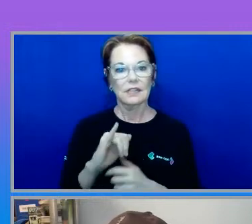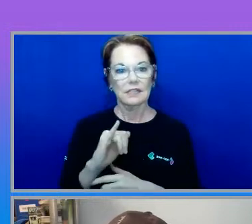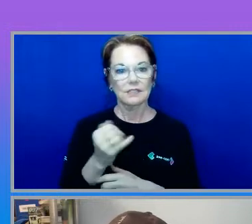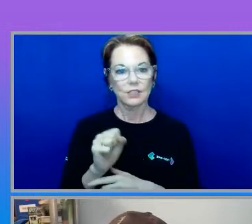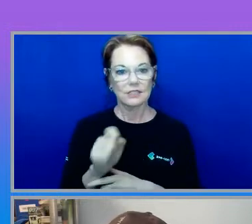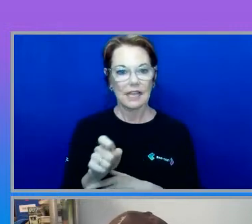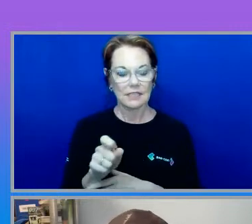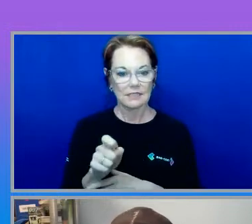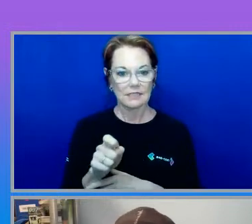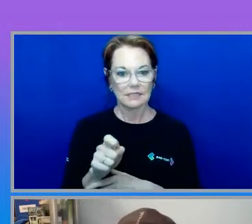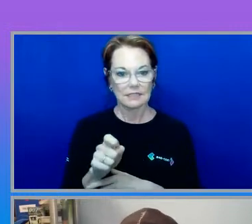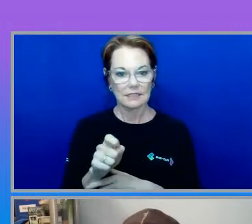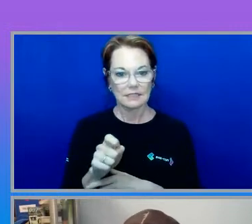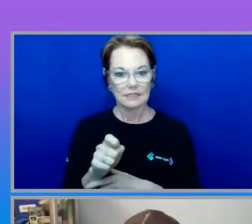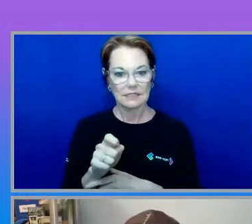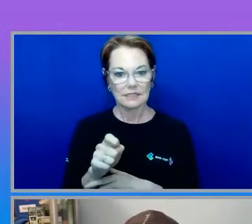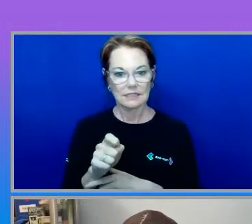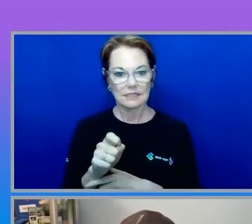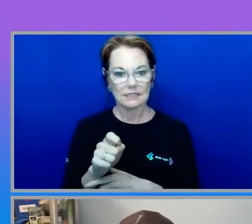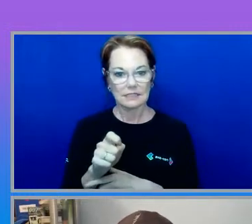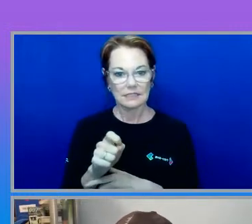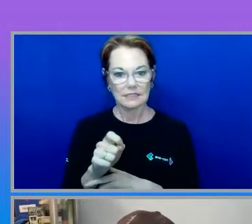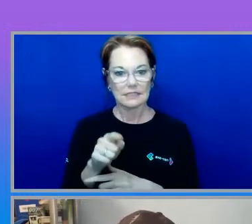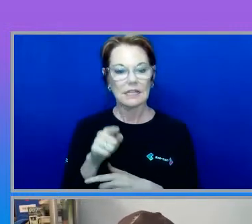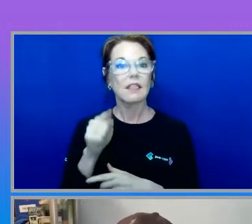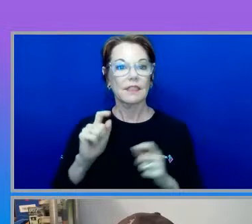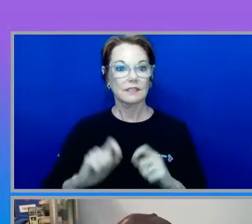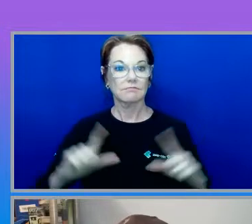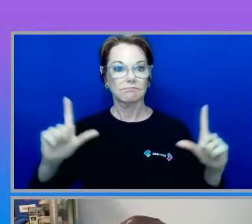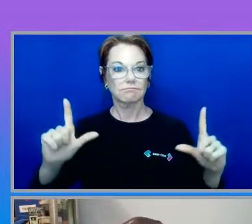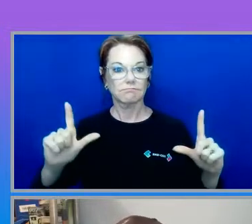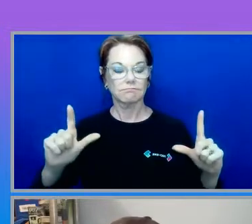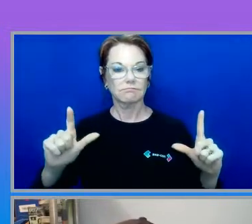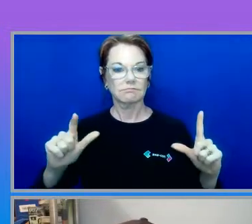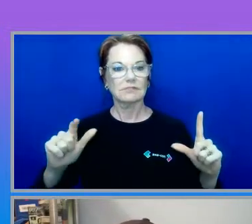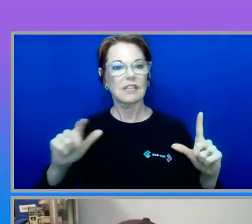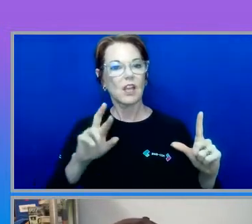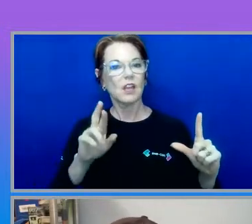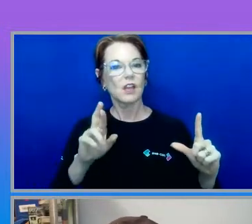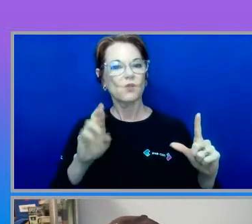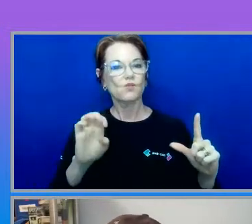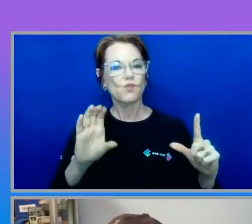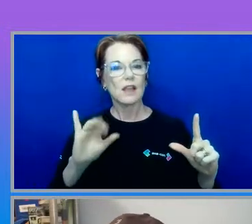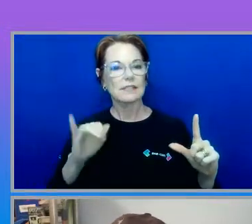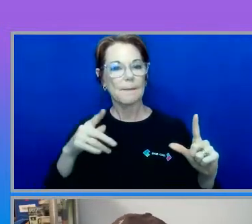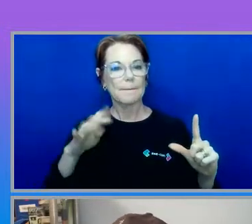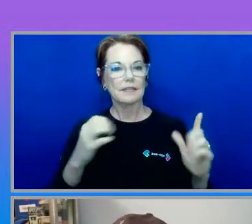that I've got pulled up here. This is a this is for a recipe